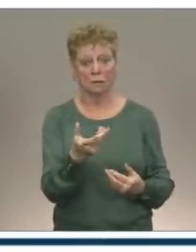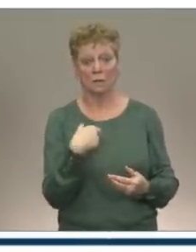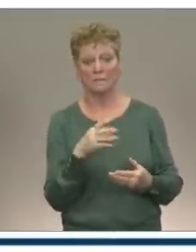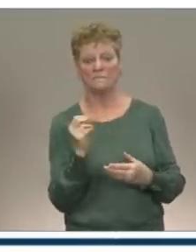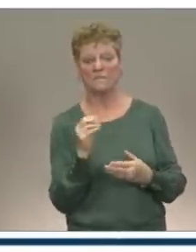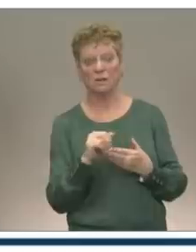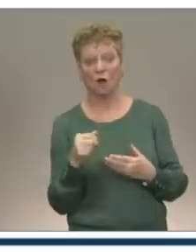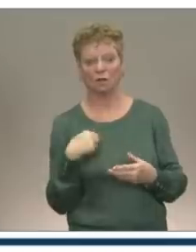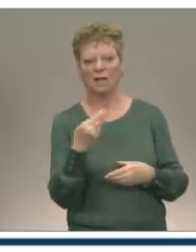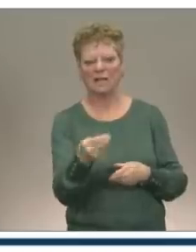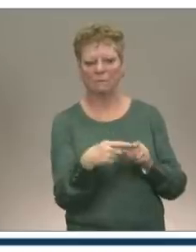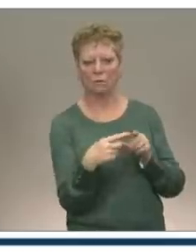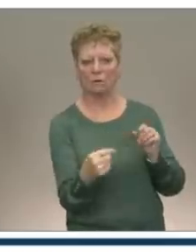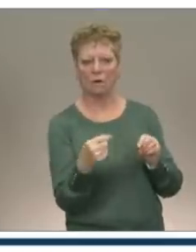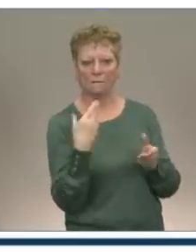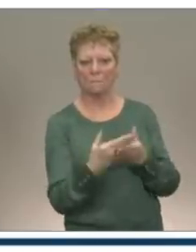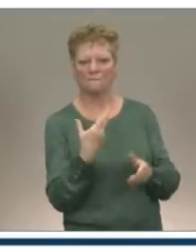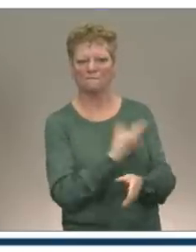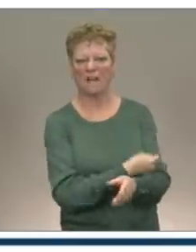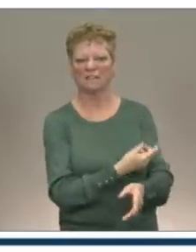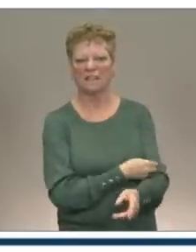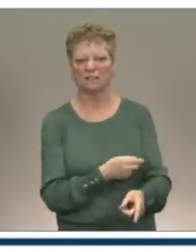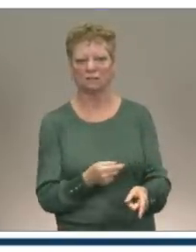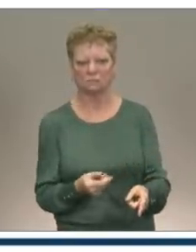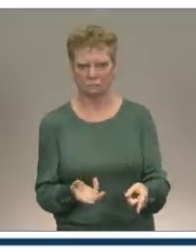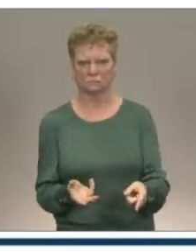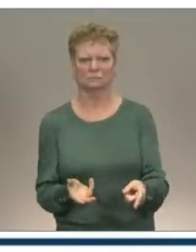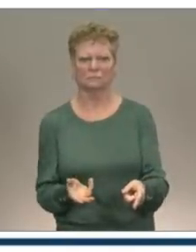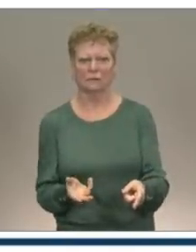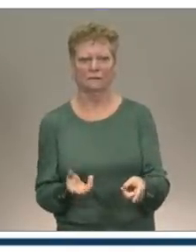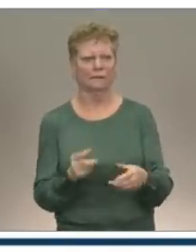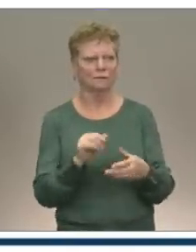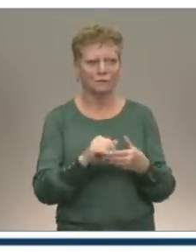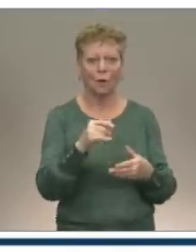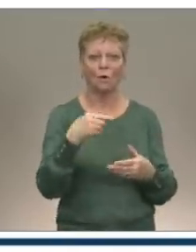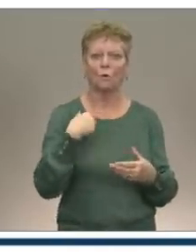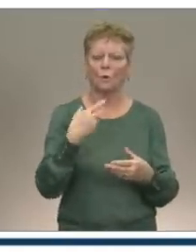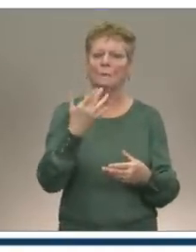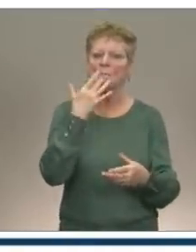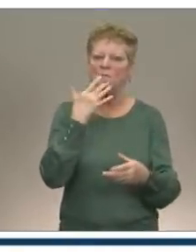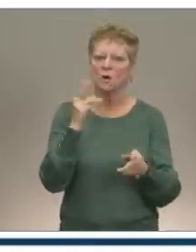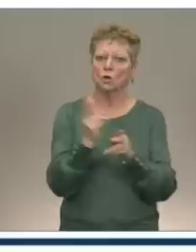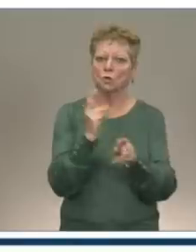that's one of the reasons we're pushing the qr they're using the the qr reader because